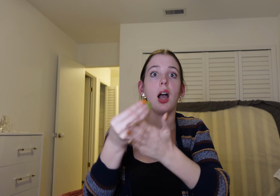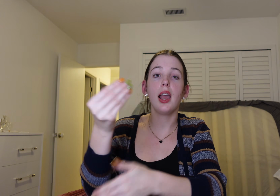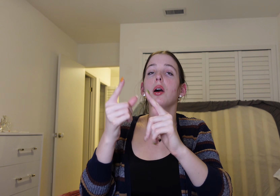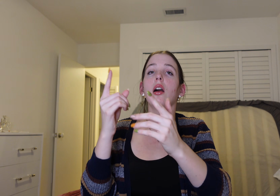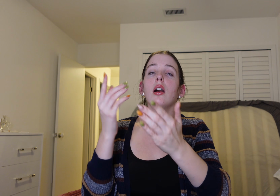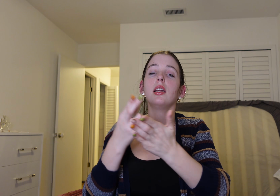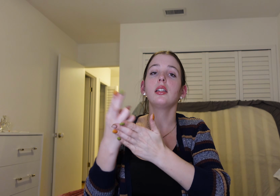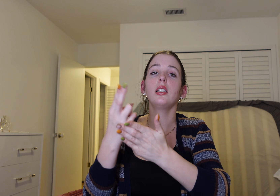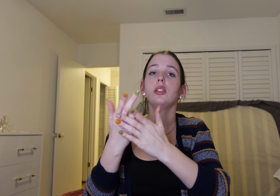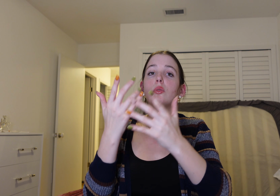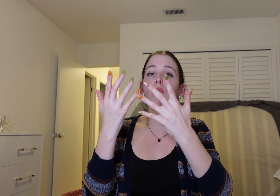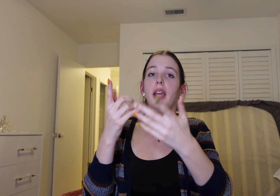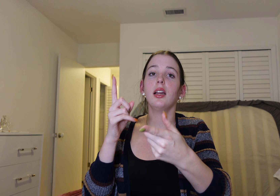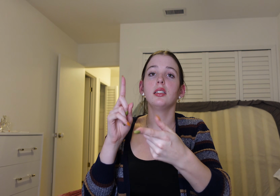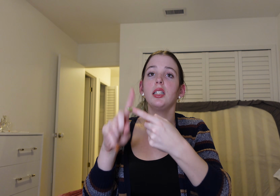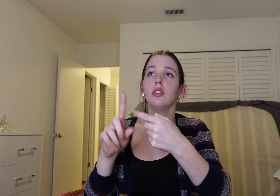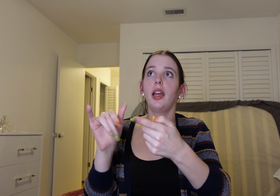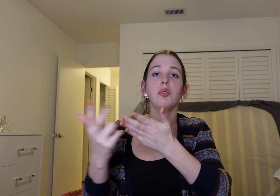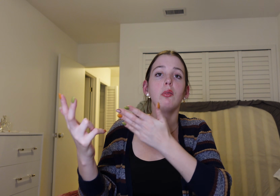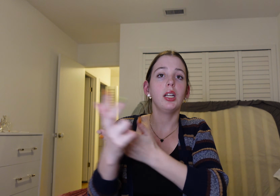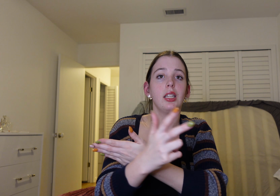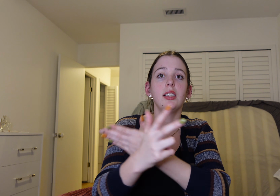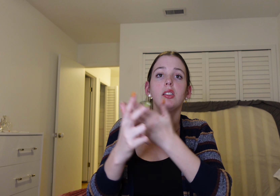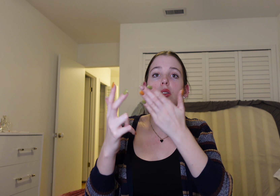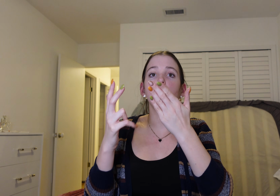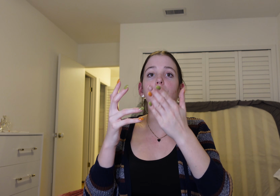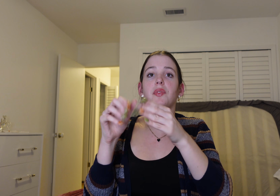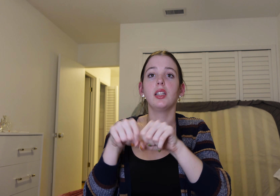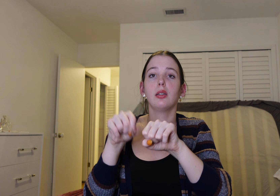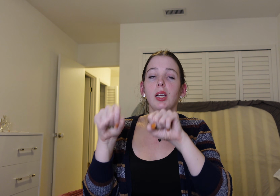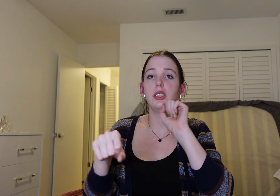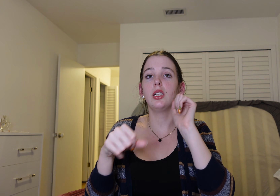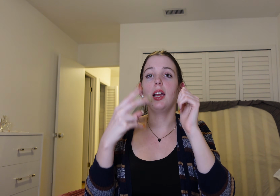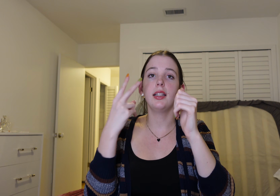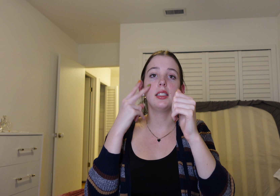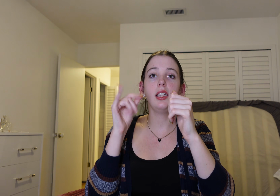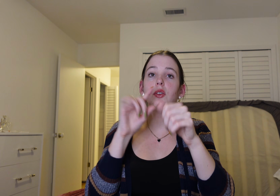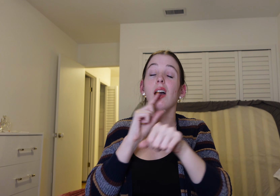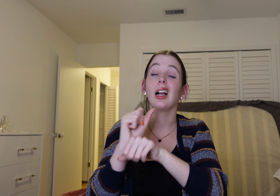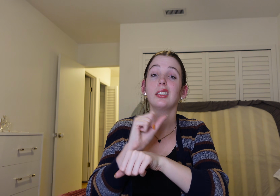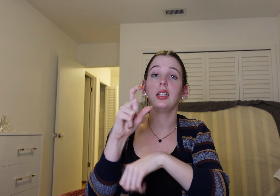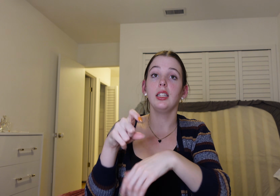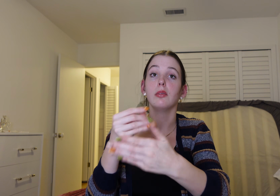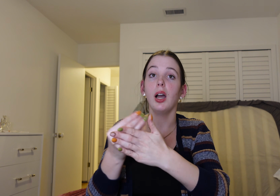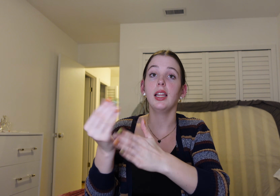buy it but honestly just wait until like three weeks into the semester and then see if you actually need to buy